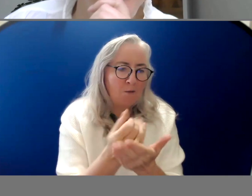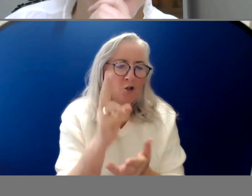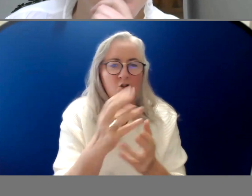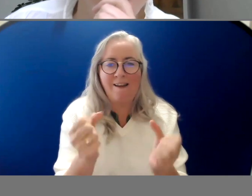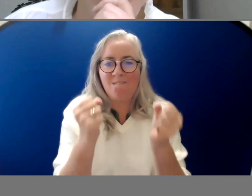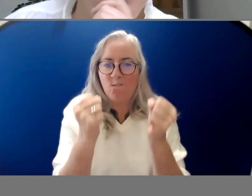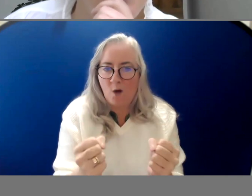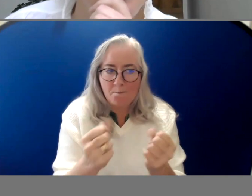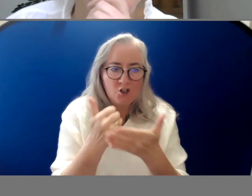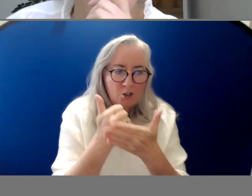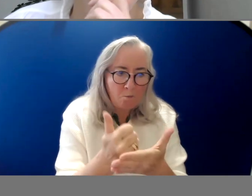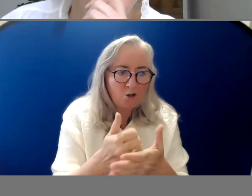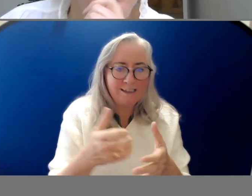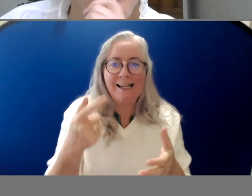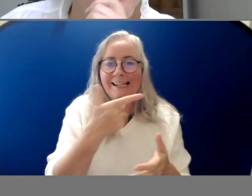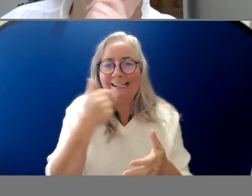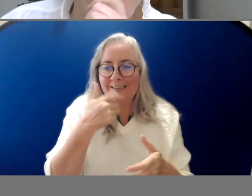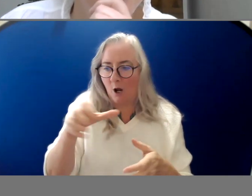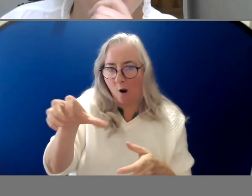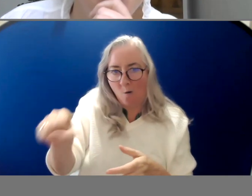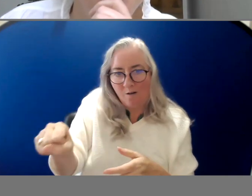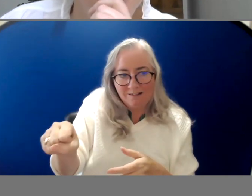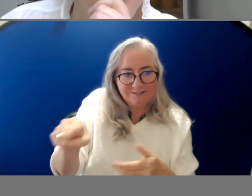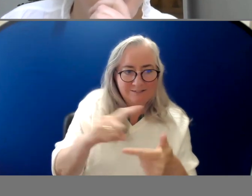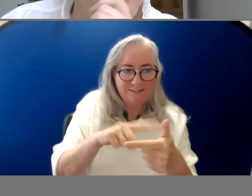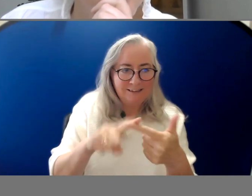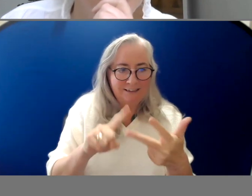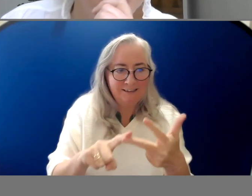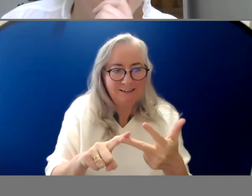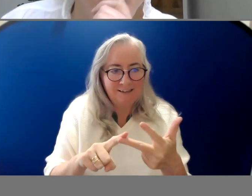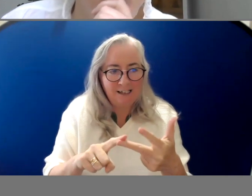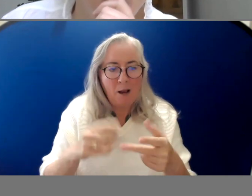should be readily gripped by hand and they may form the top of the guarding if that's appropriate